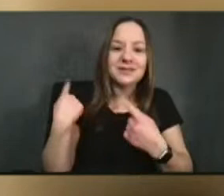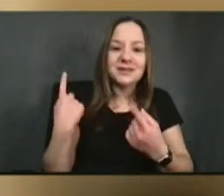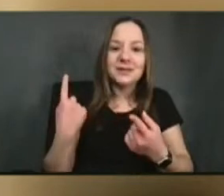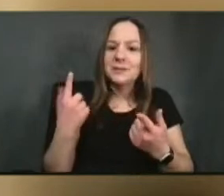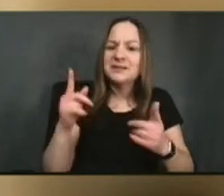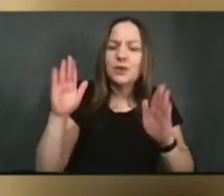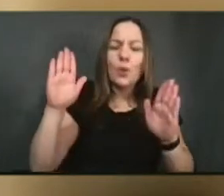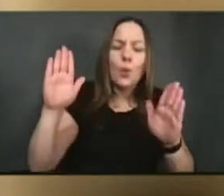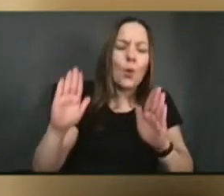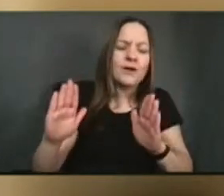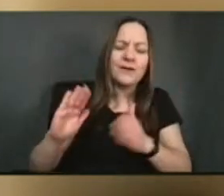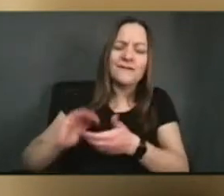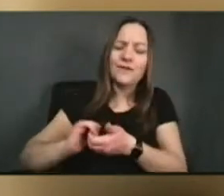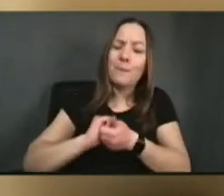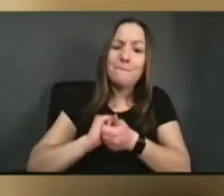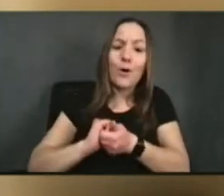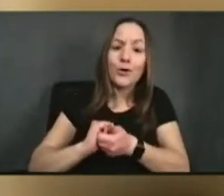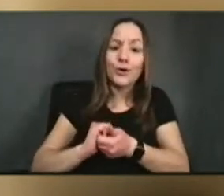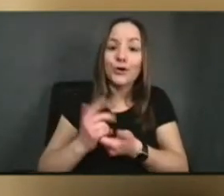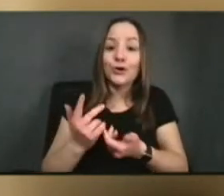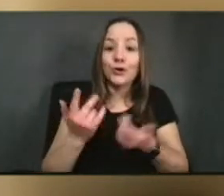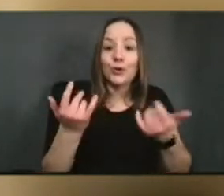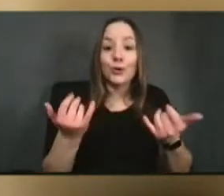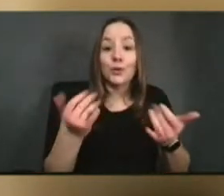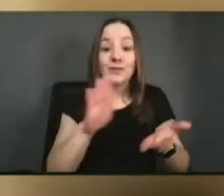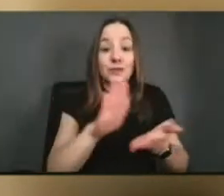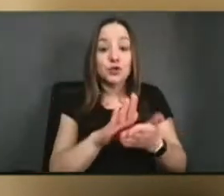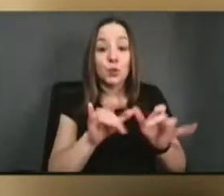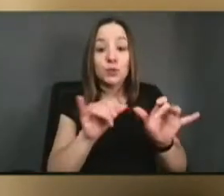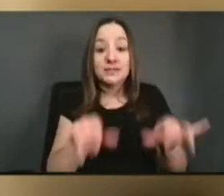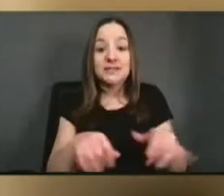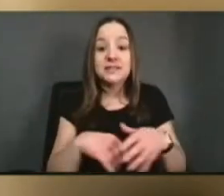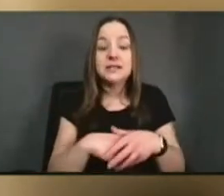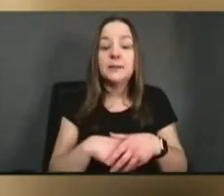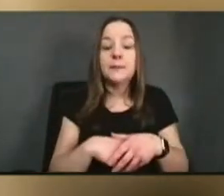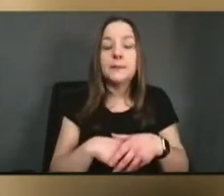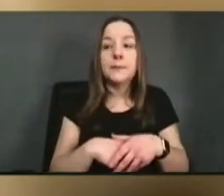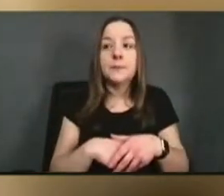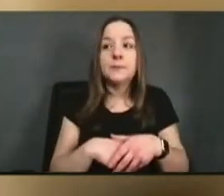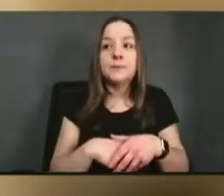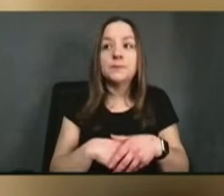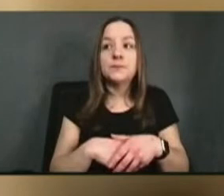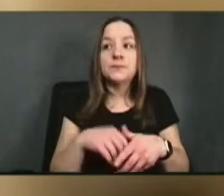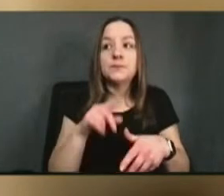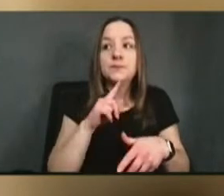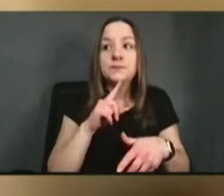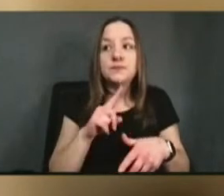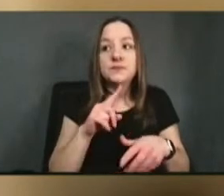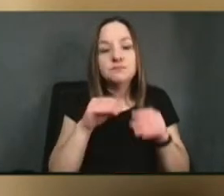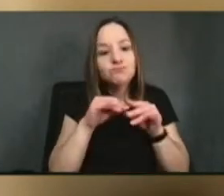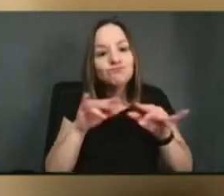throw Donald um, who has been such a staunch and wonderful